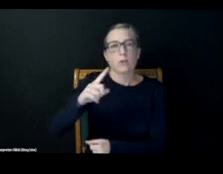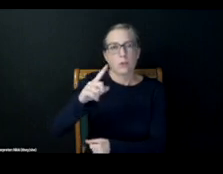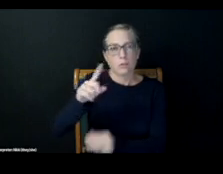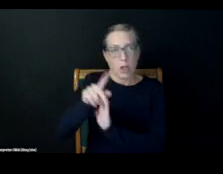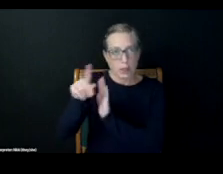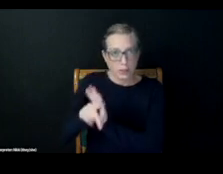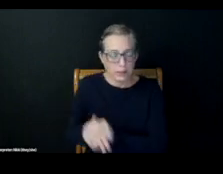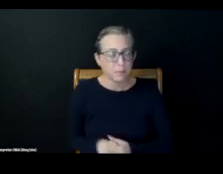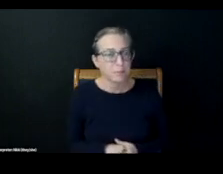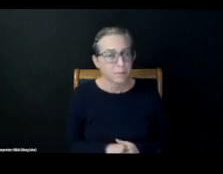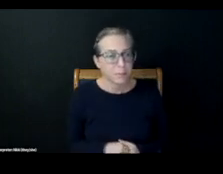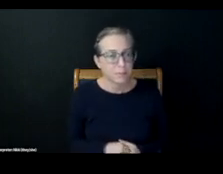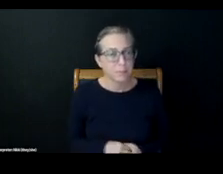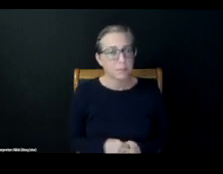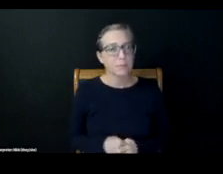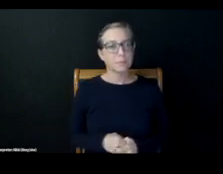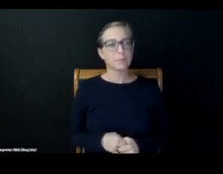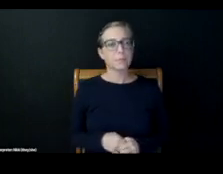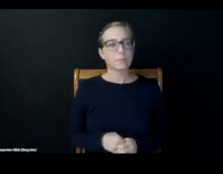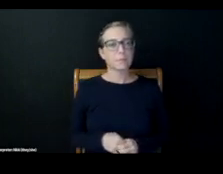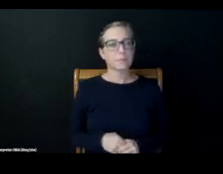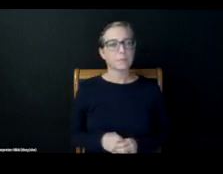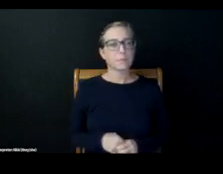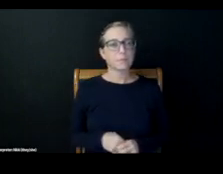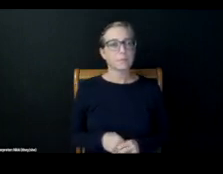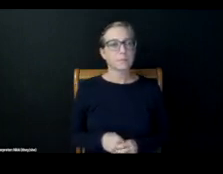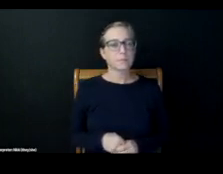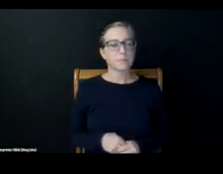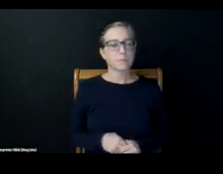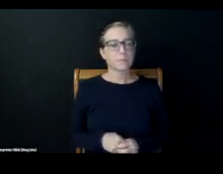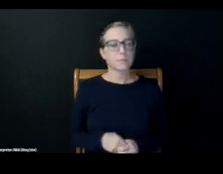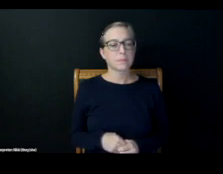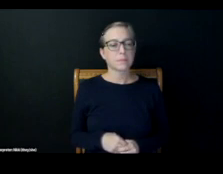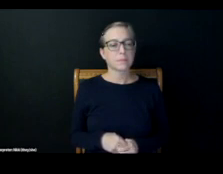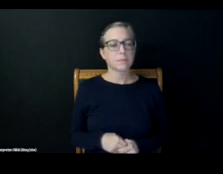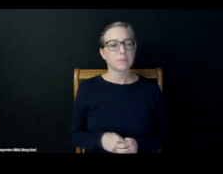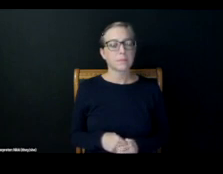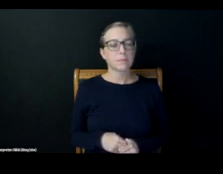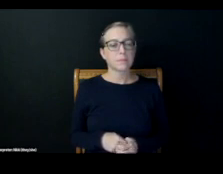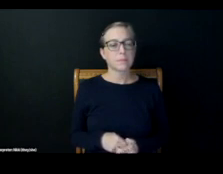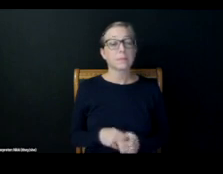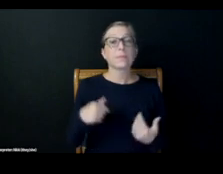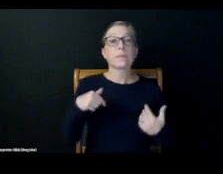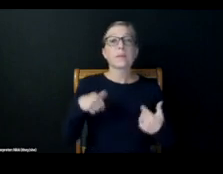The contents of this presentation were developed under a grant from the National Institute for on Disability